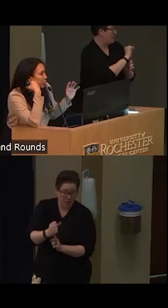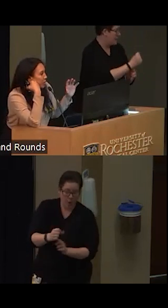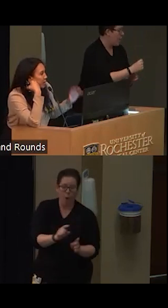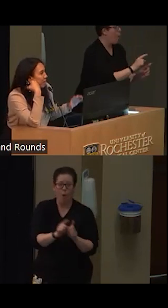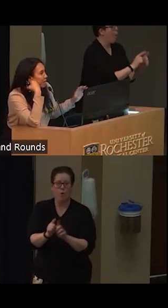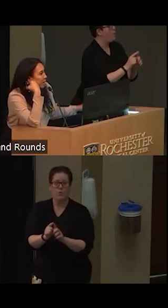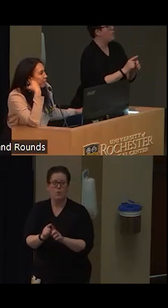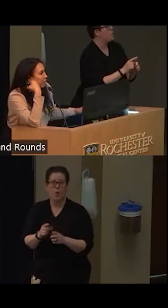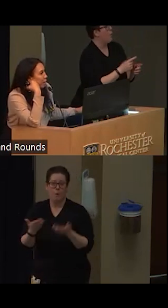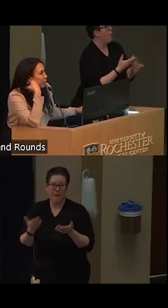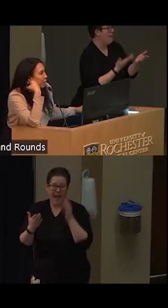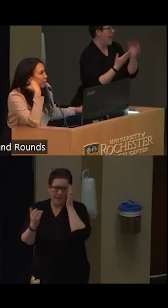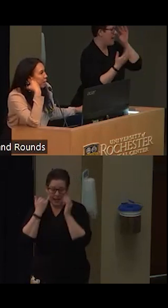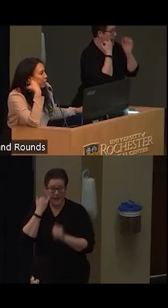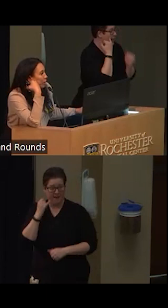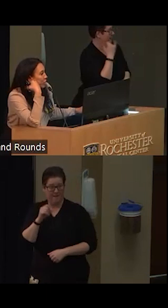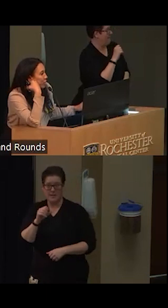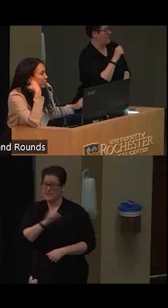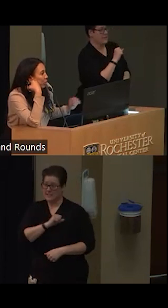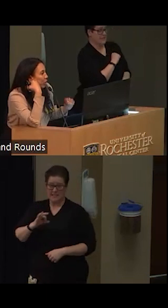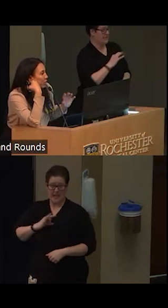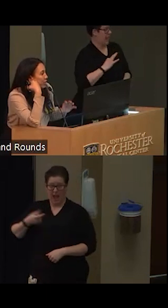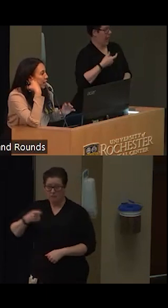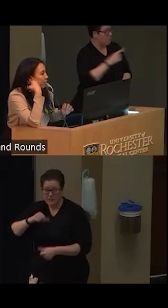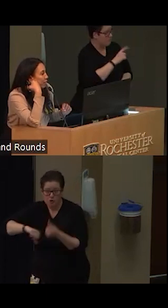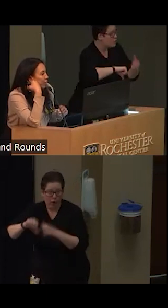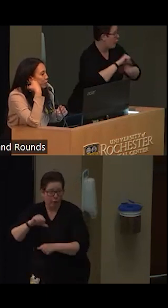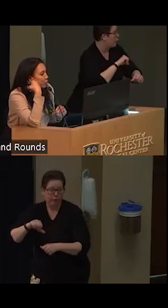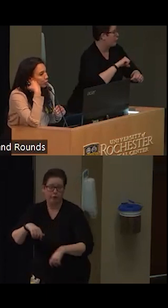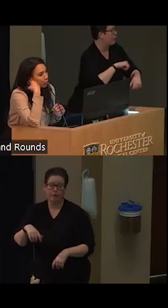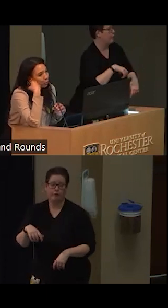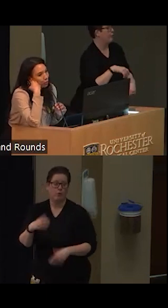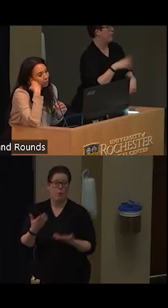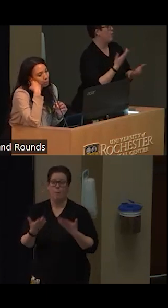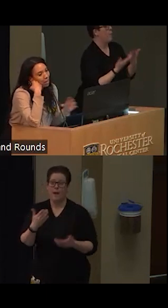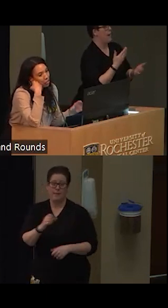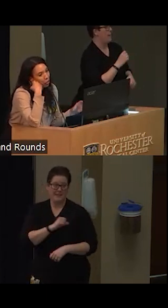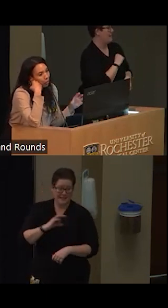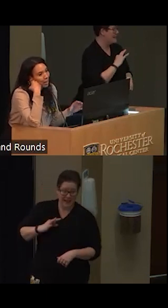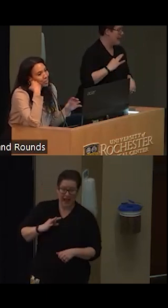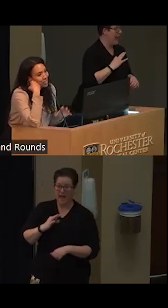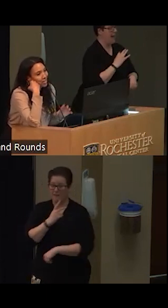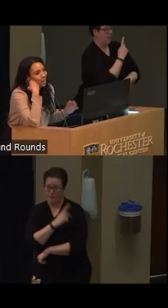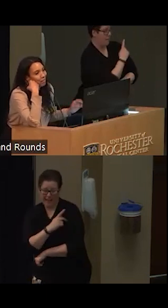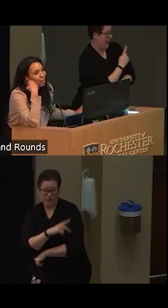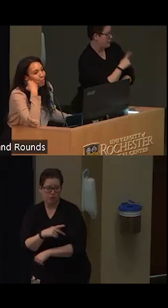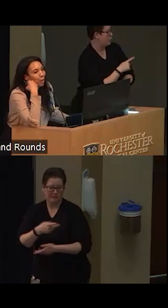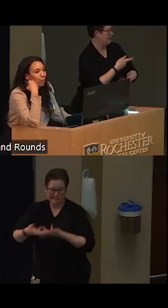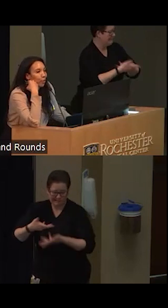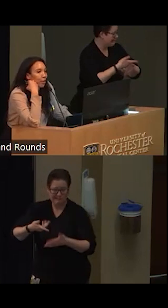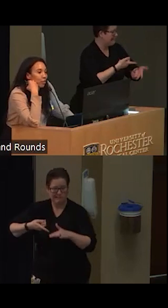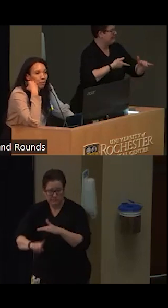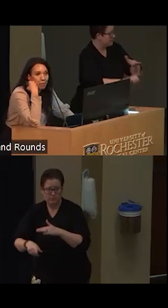with staff on staff micro aggressions or staff to Patient or patient to staff microaggressions or